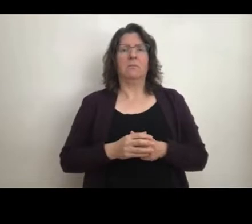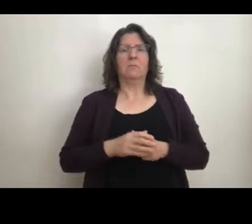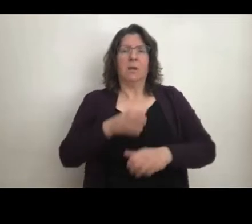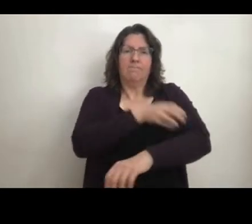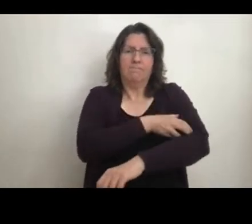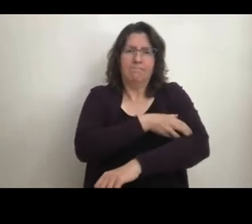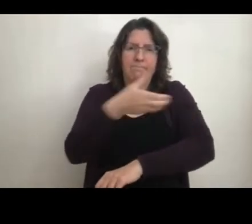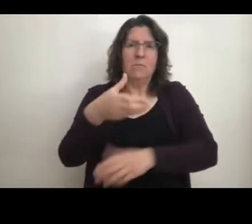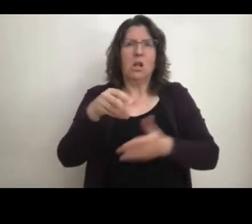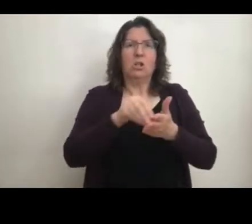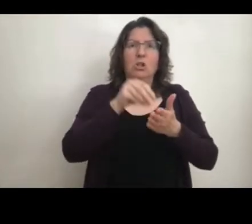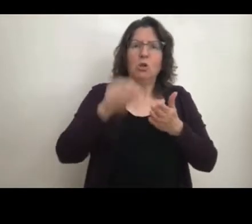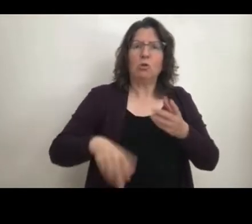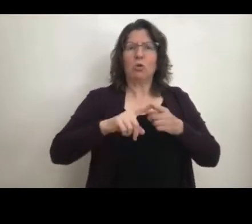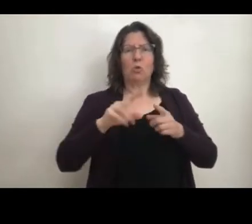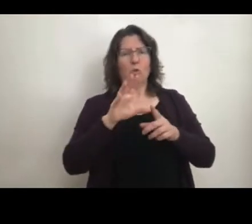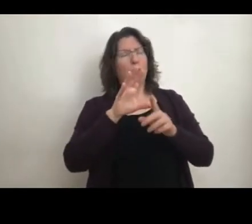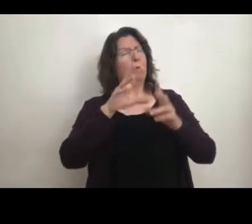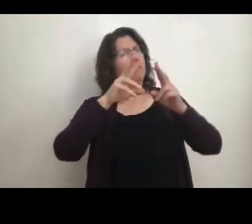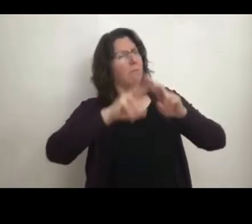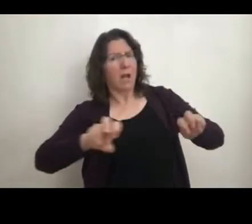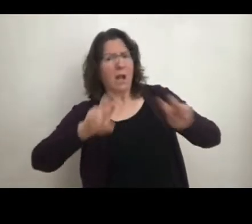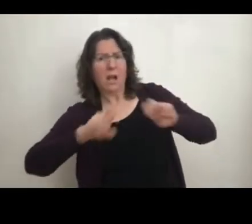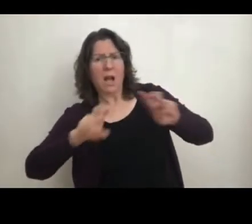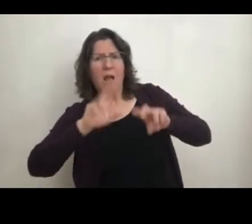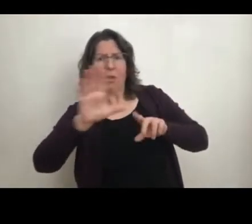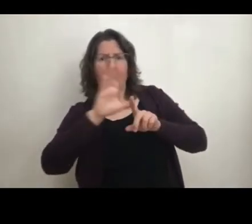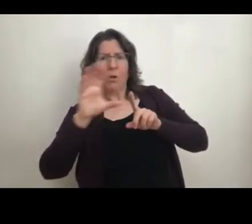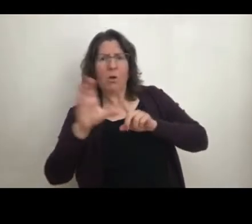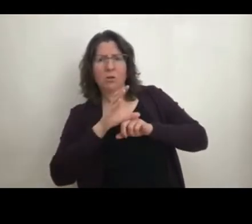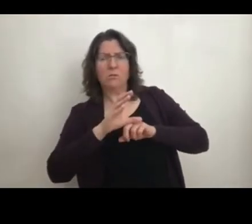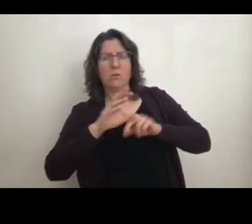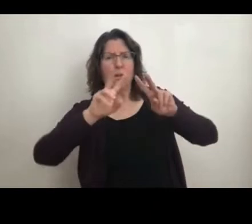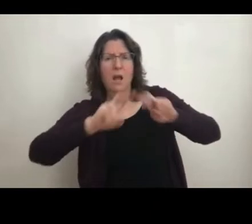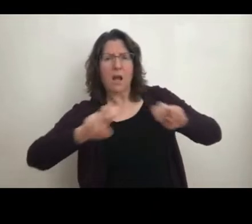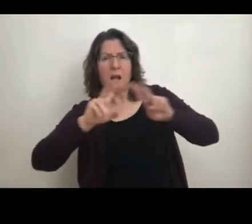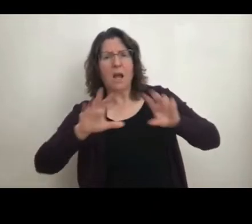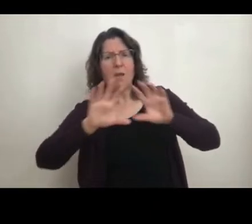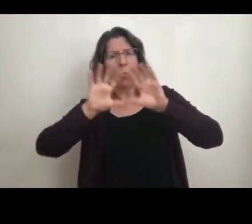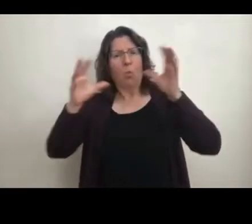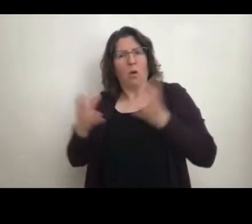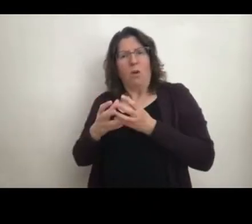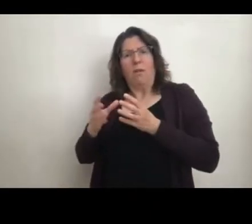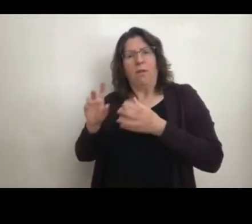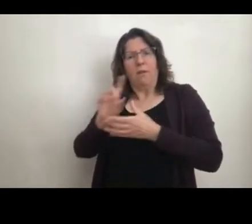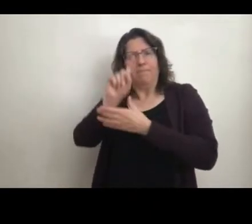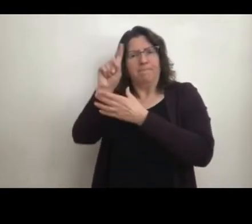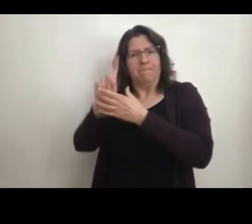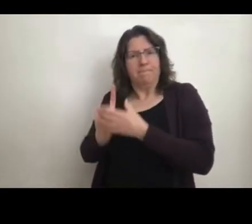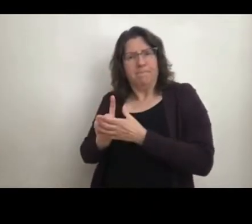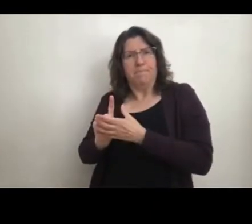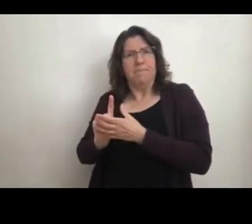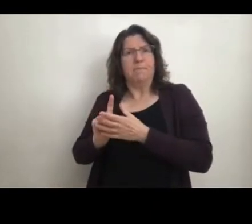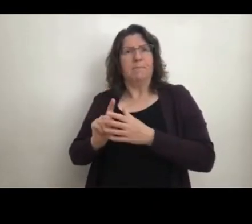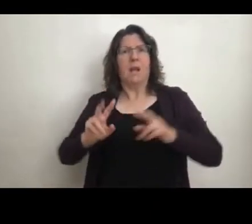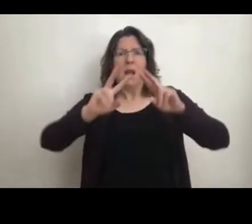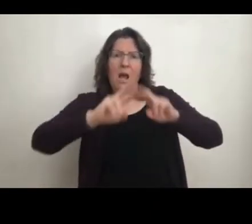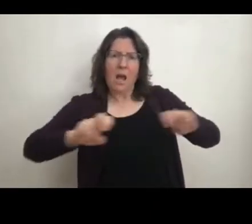Give them the opportunity to culturally critique the worlds they belong to.